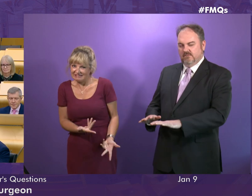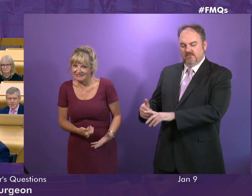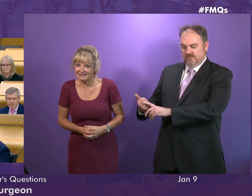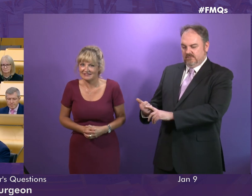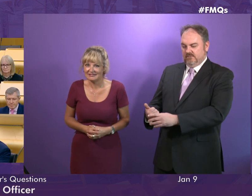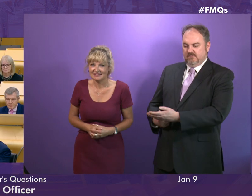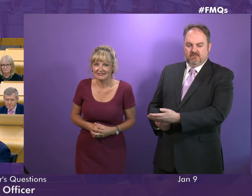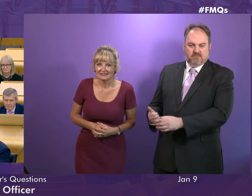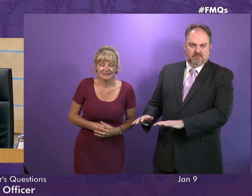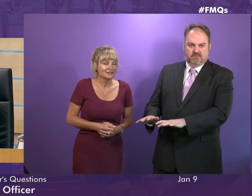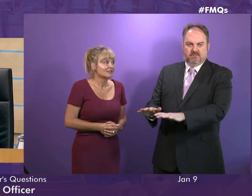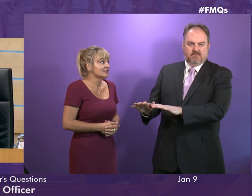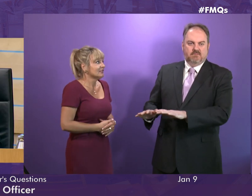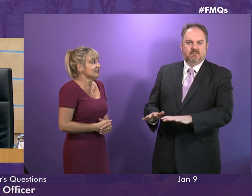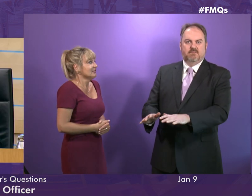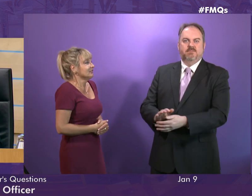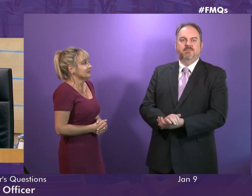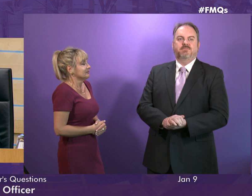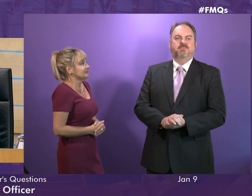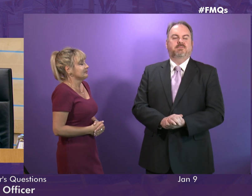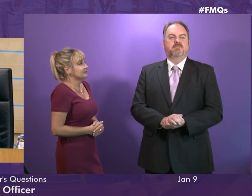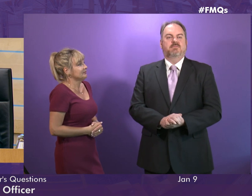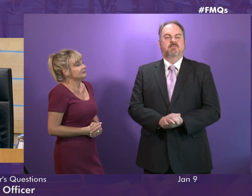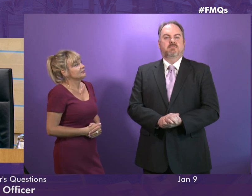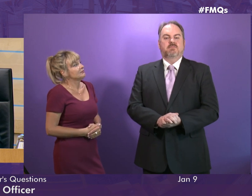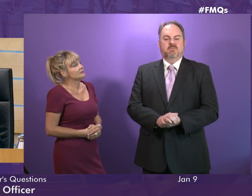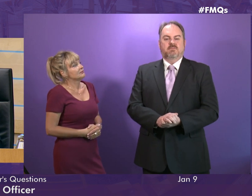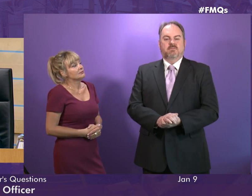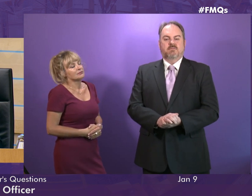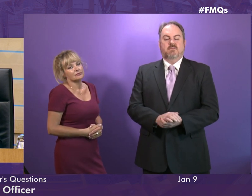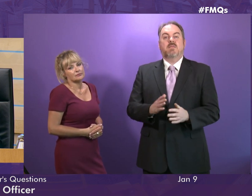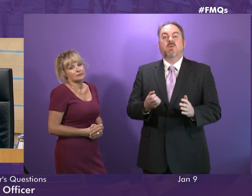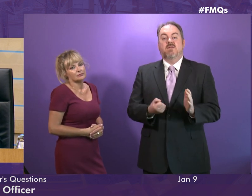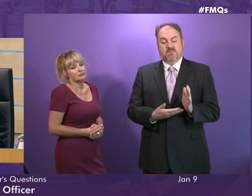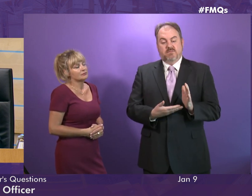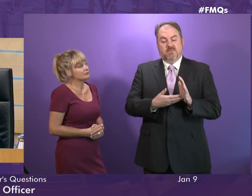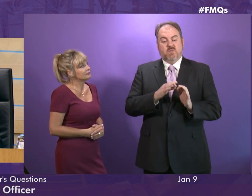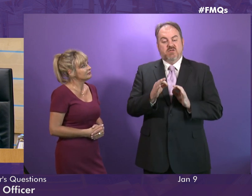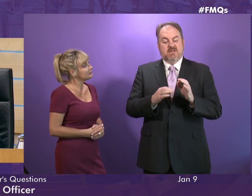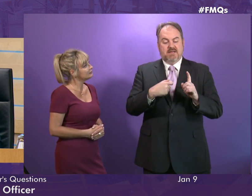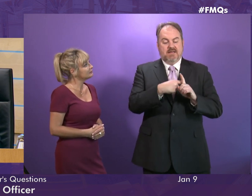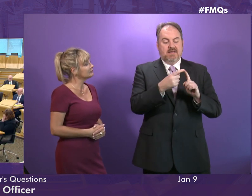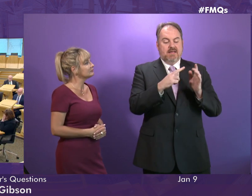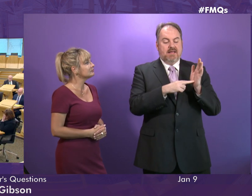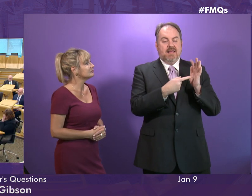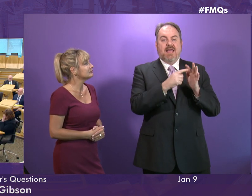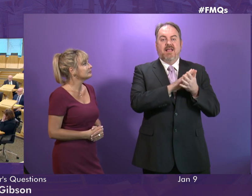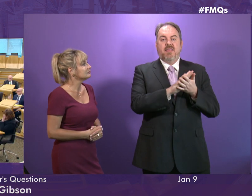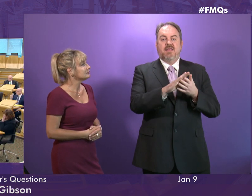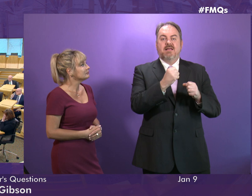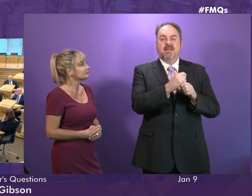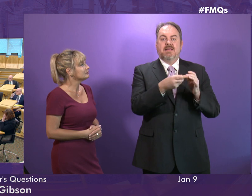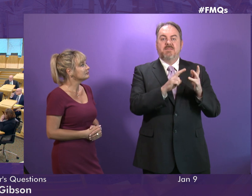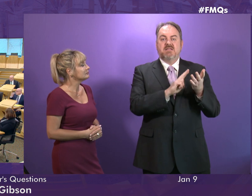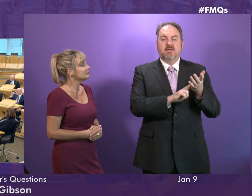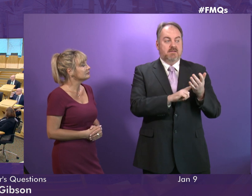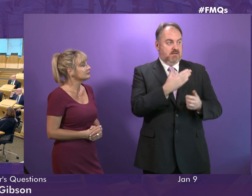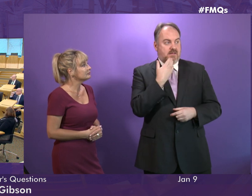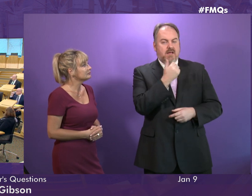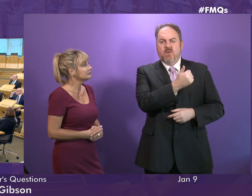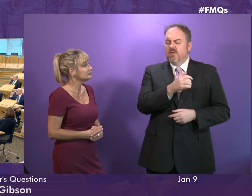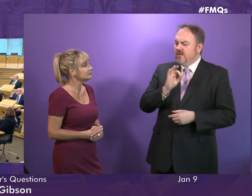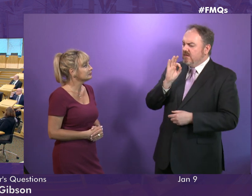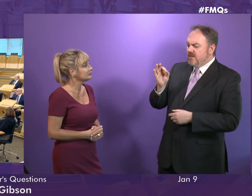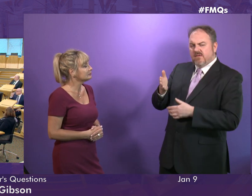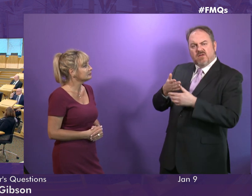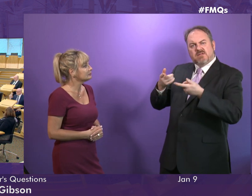Kenneth Gibson (Cunninghame North) (SNP): Does the First Minister share my concern that